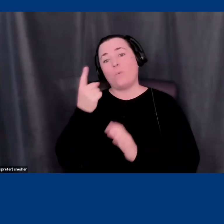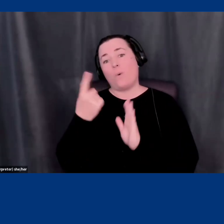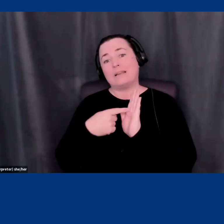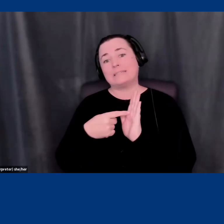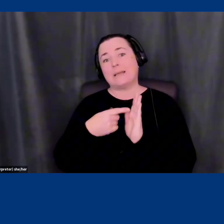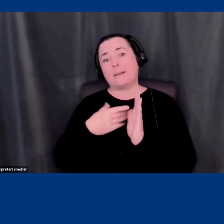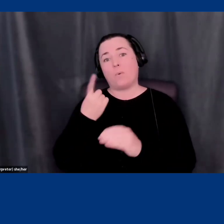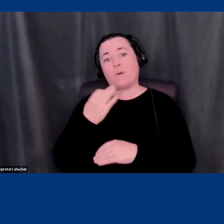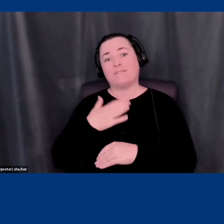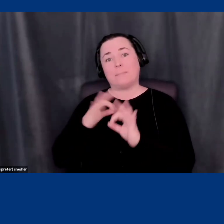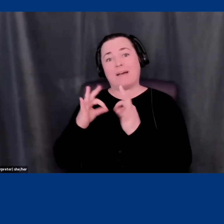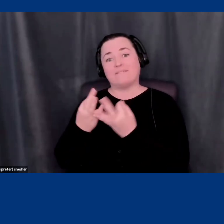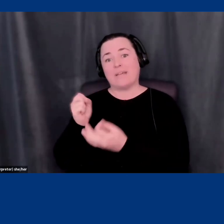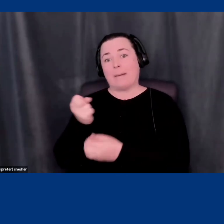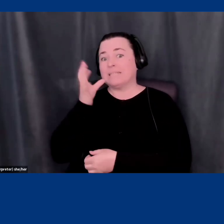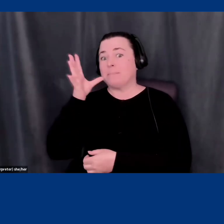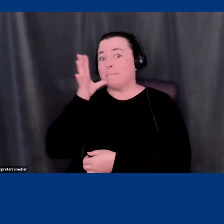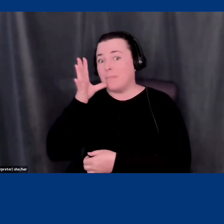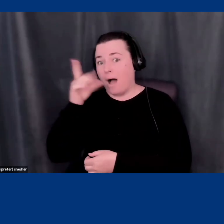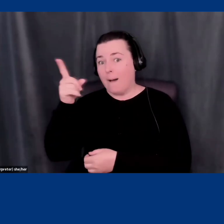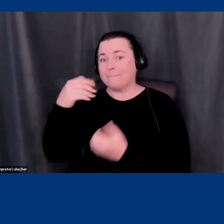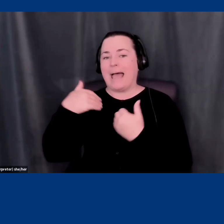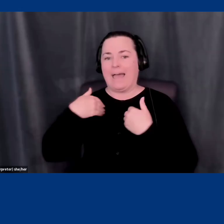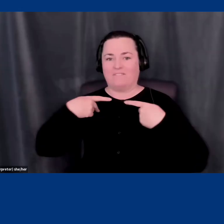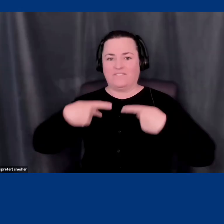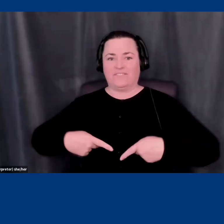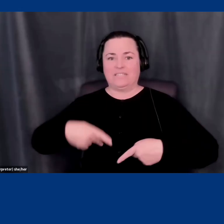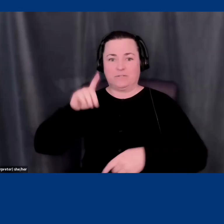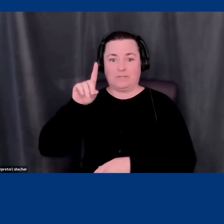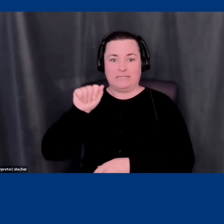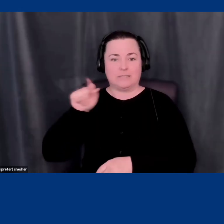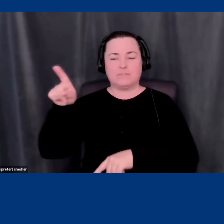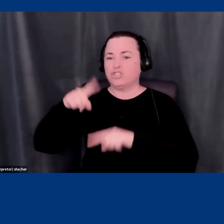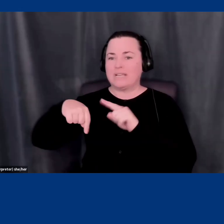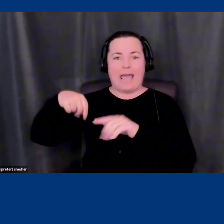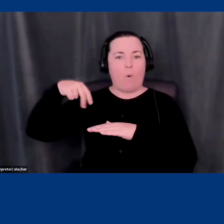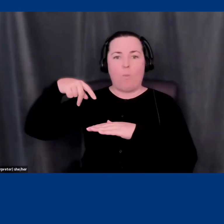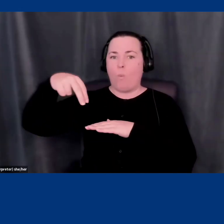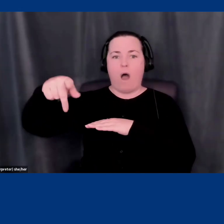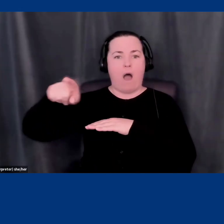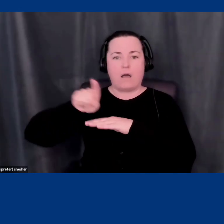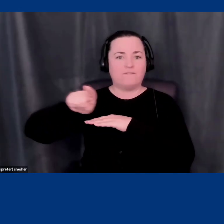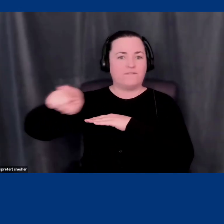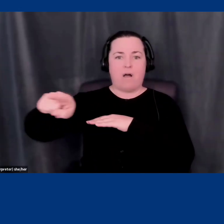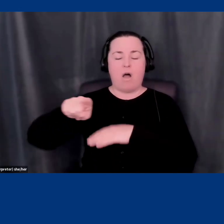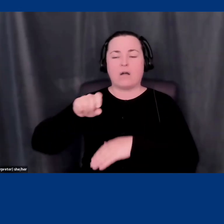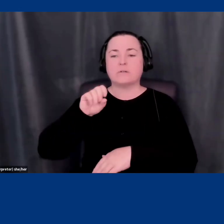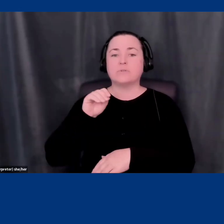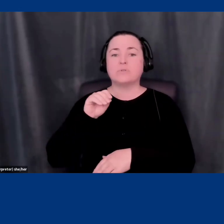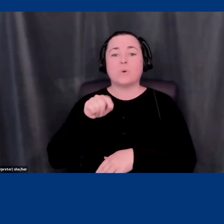physical disability and she could not walk long distances and she said, Brandie, can you come to my appointments